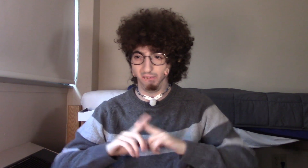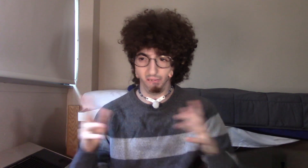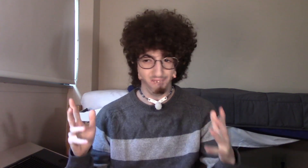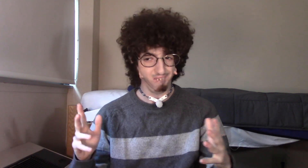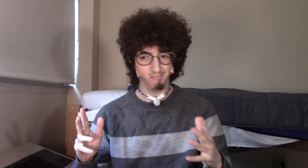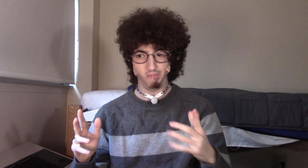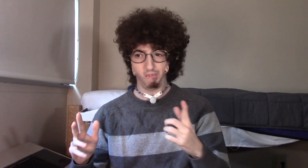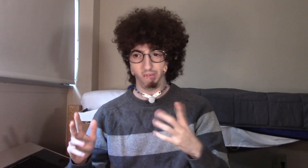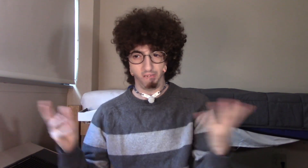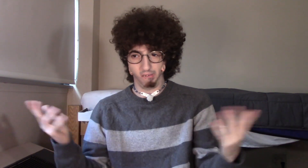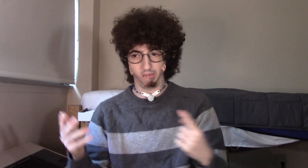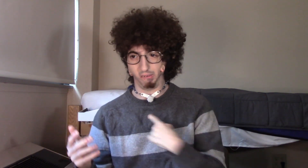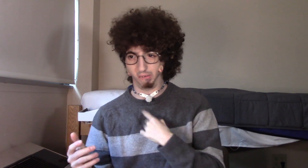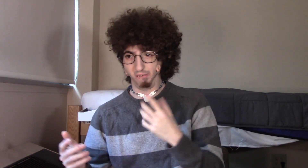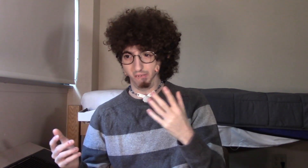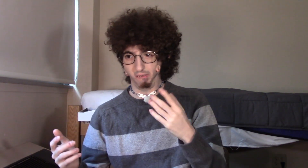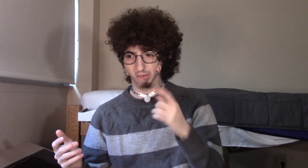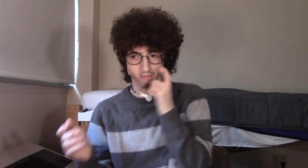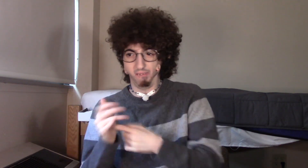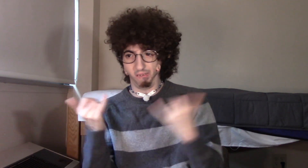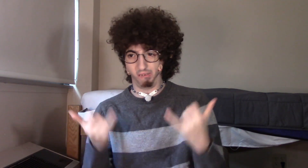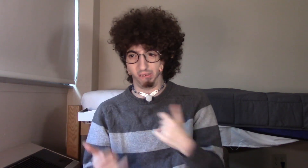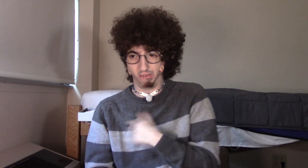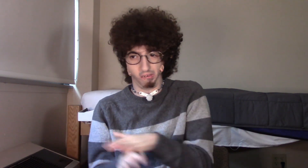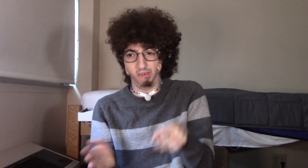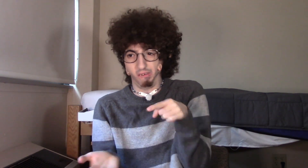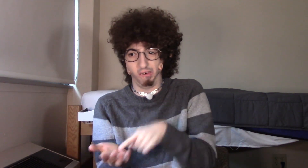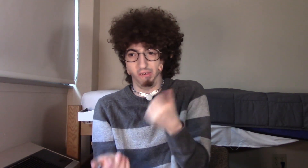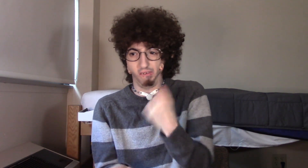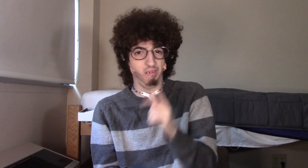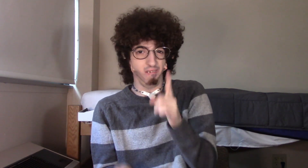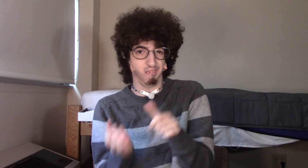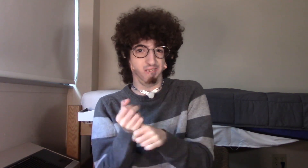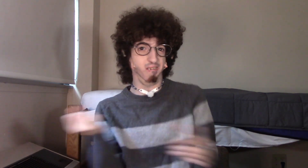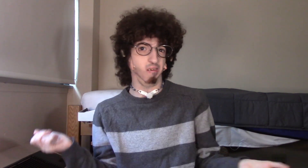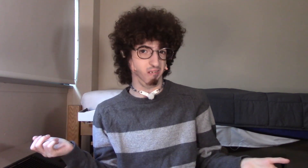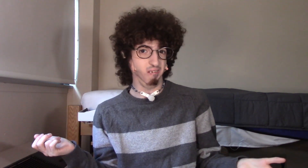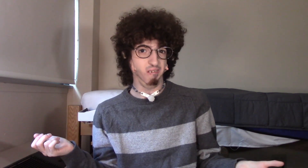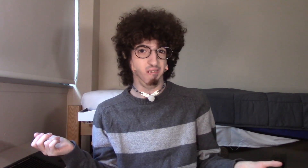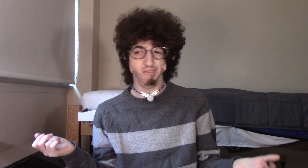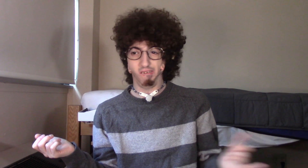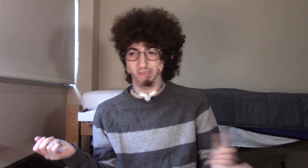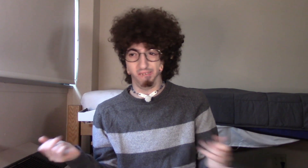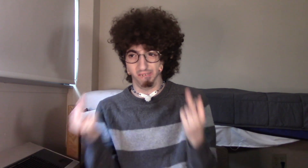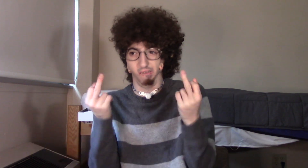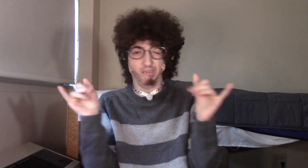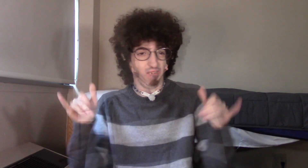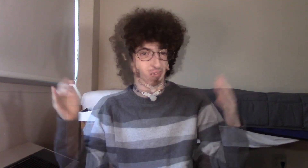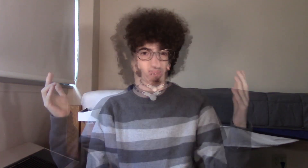But I've realized now I don't owe anyone shit! Like fuck that!